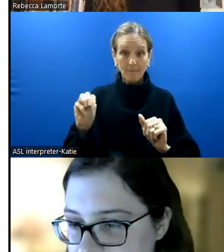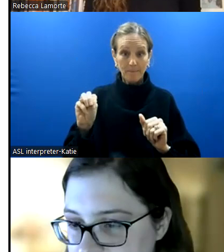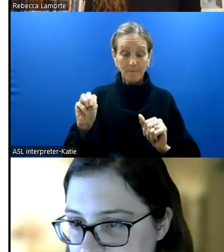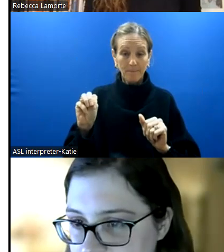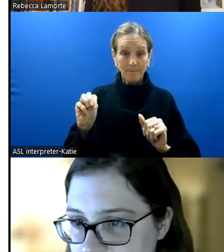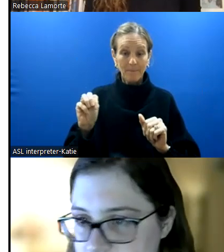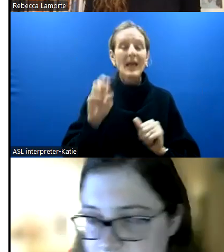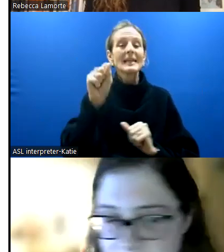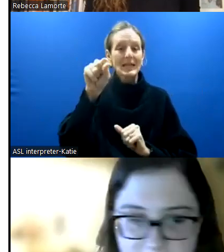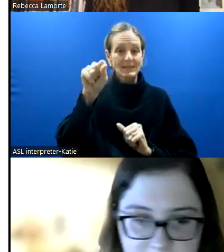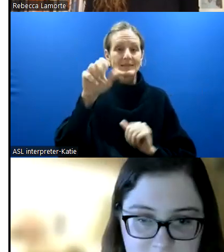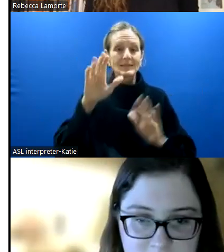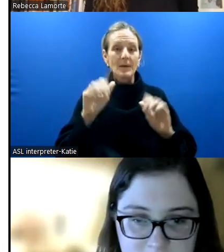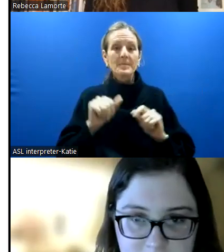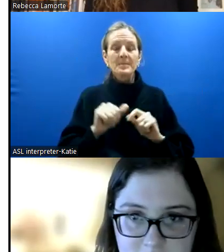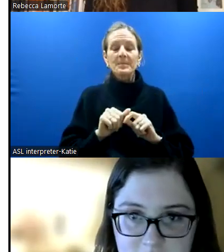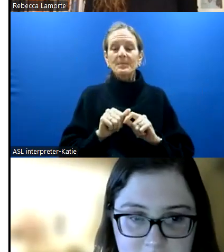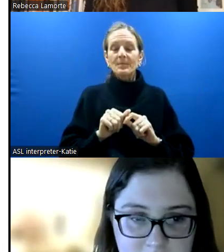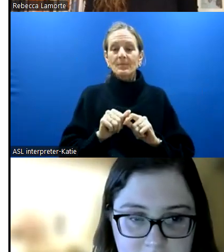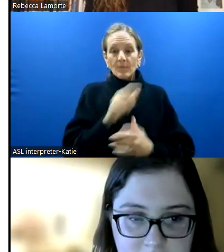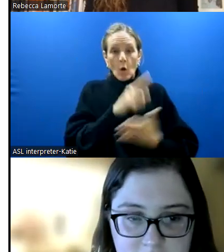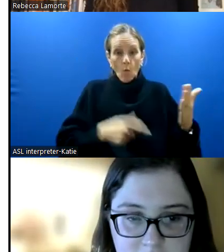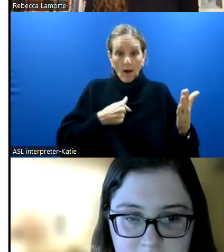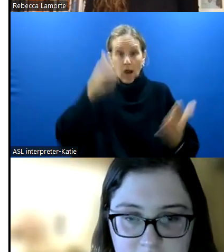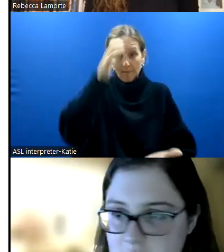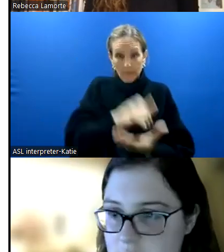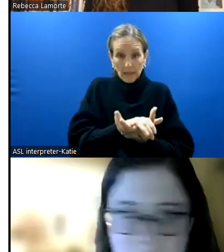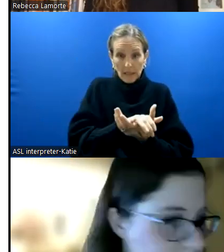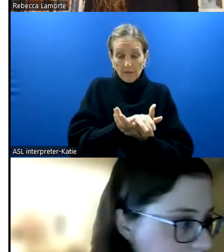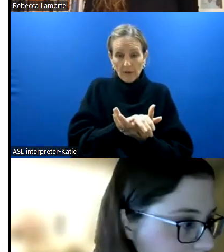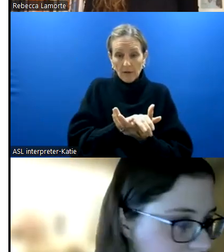[Adam] Yes, what I believe disability means,